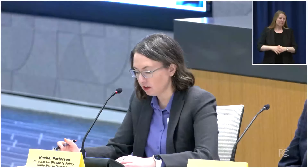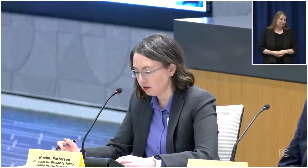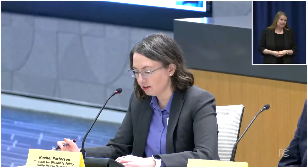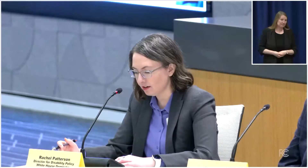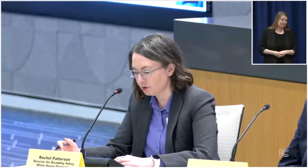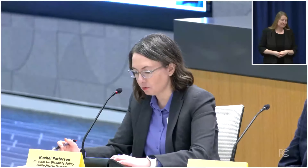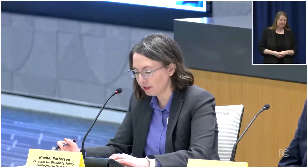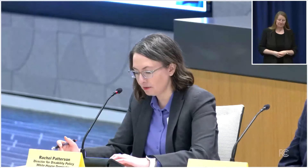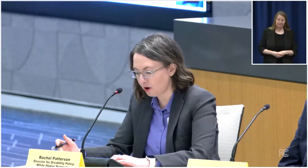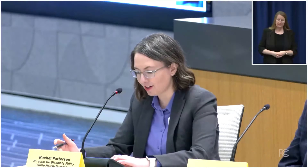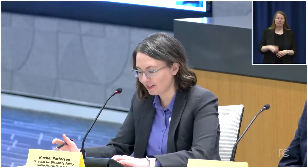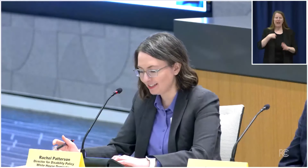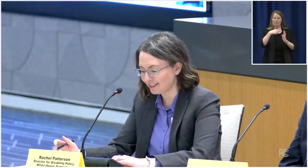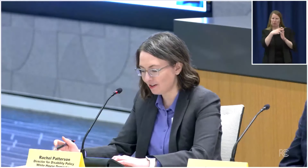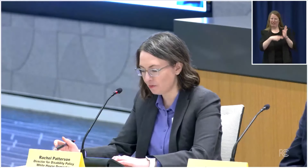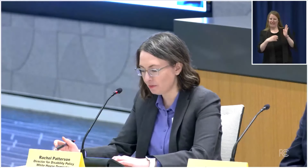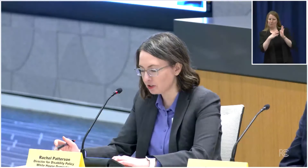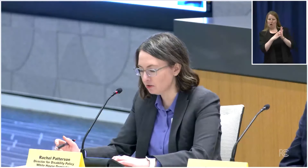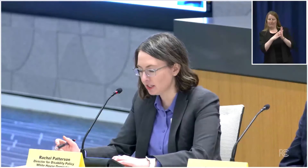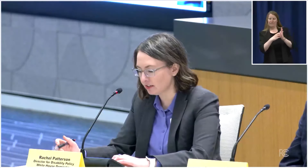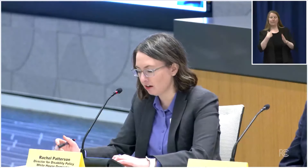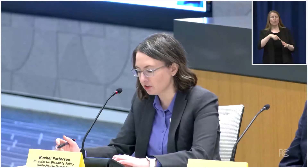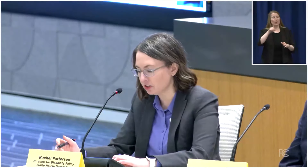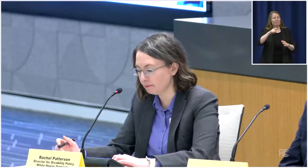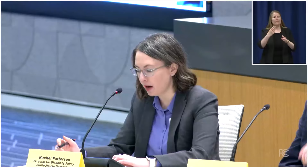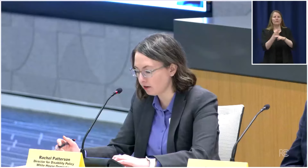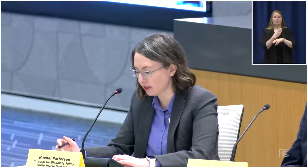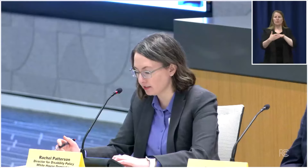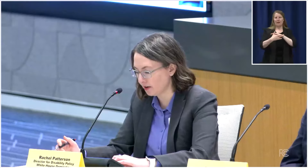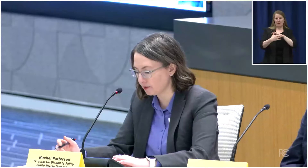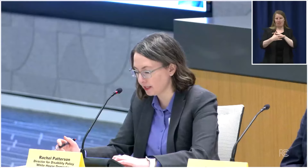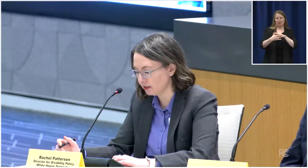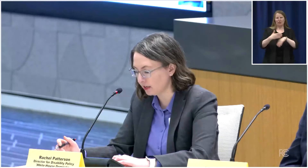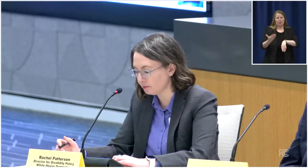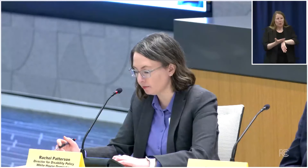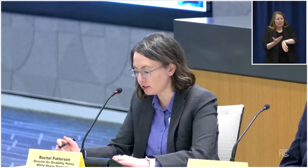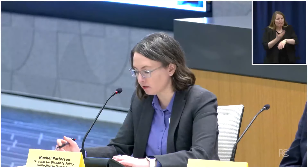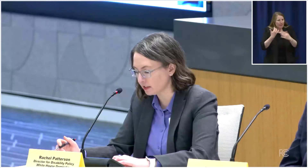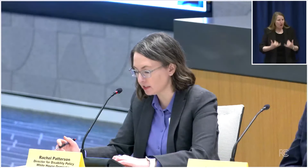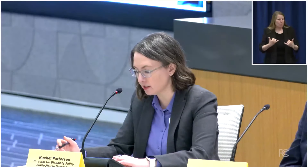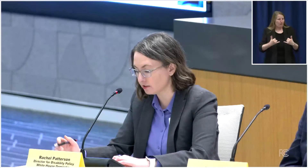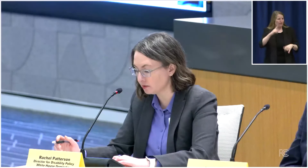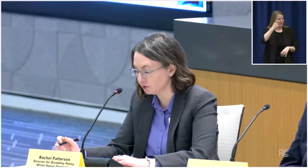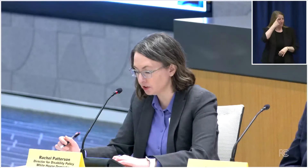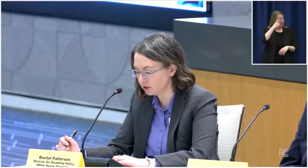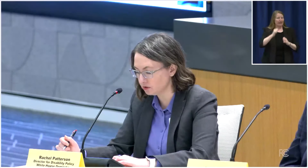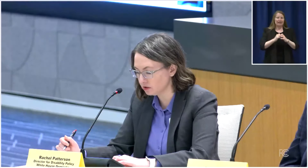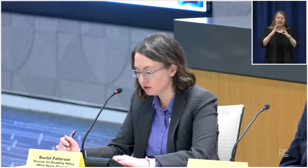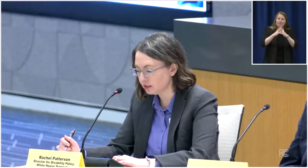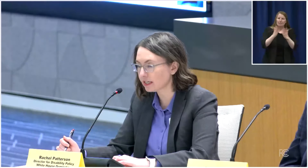GOVERNMENT THAT THE FEDERAL GOVERNMENT IS HERE FOR ALL OF THE PEOPLE AND THAT THE FEDERAL GOVERNMENT'S SERVICES SHOULD MEET AND